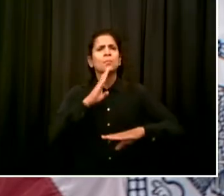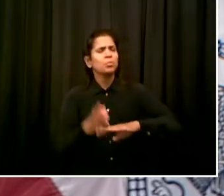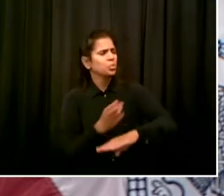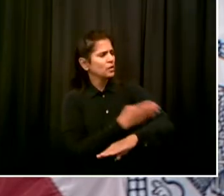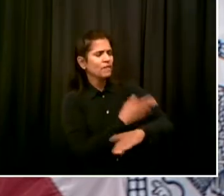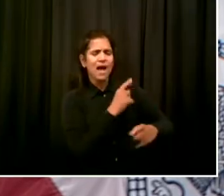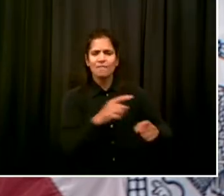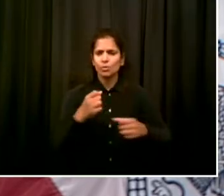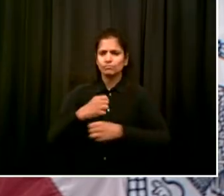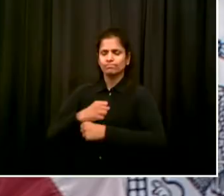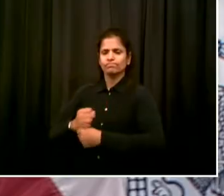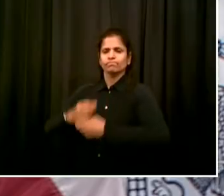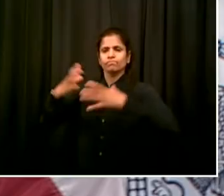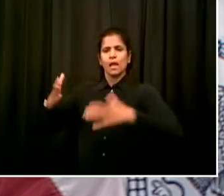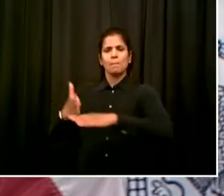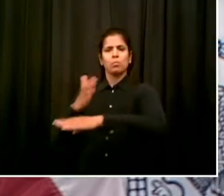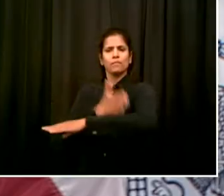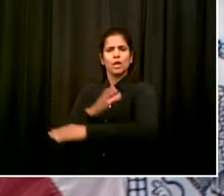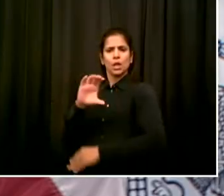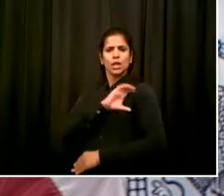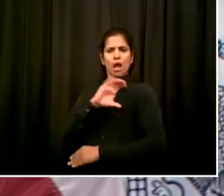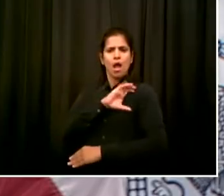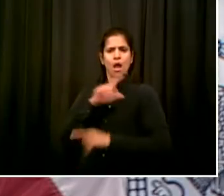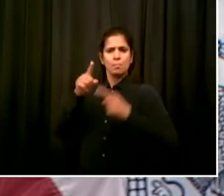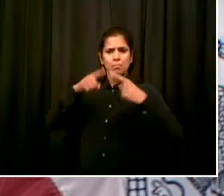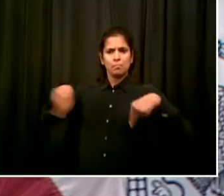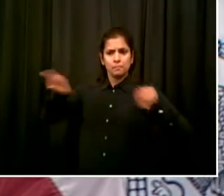US A BETTER CITY AND WE WILL BRING POLICE AND COMMUNITY TOGETHER IN